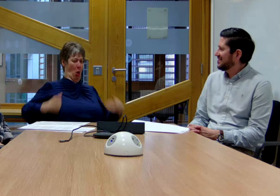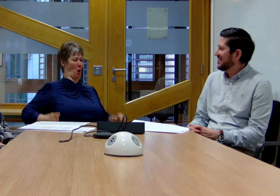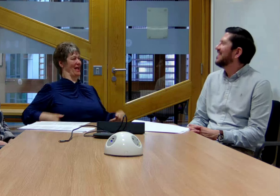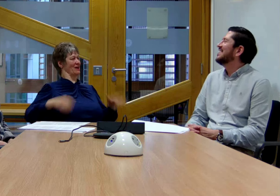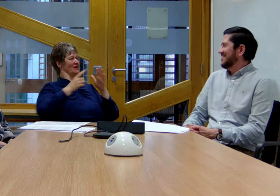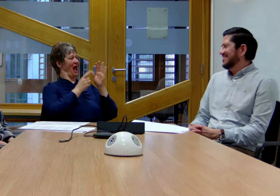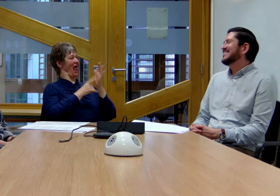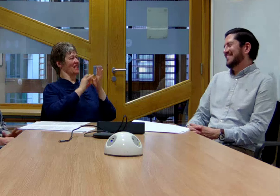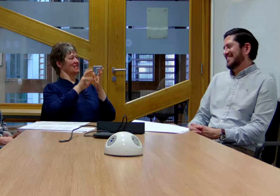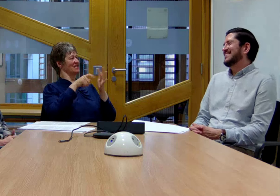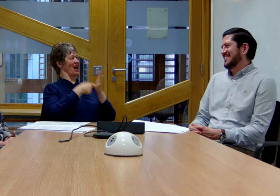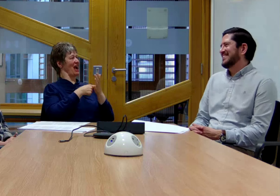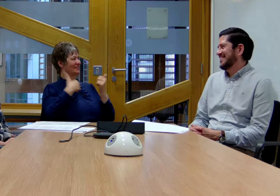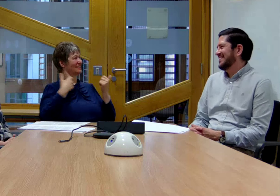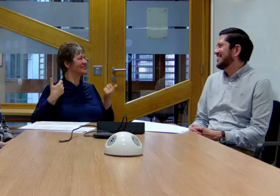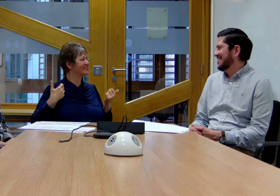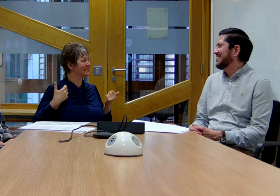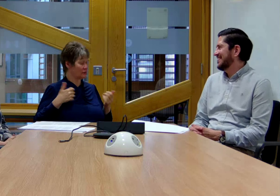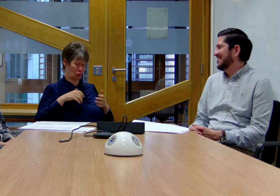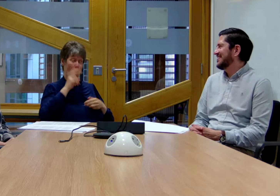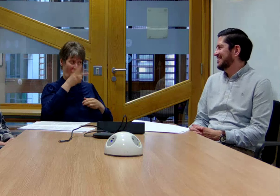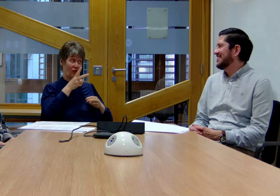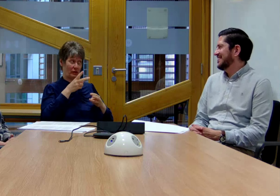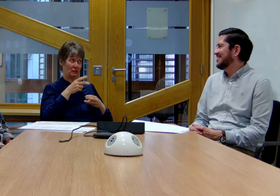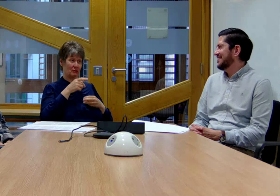Falt Fada, long haired Alasdair and worse things!